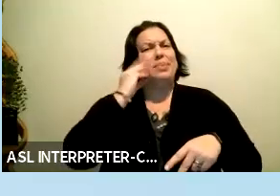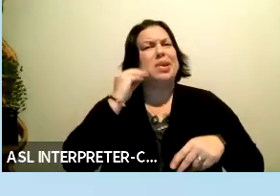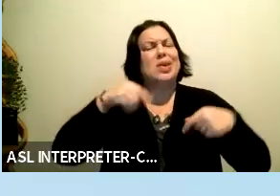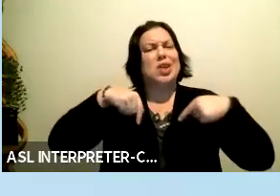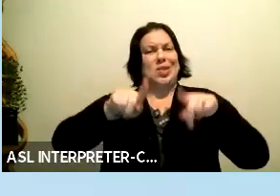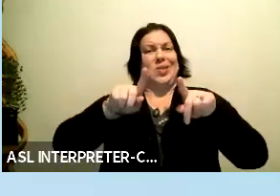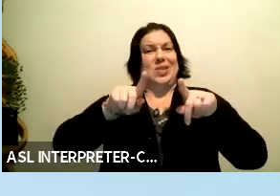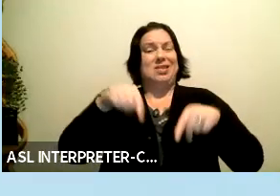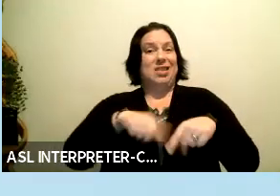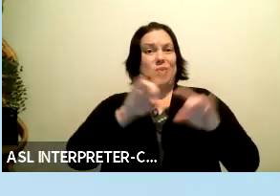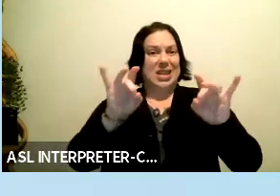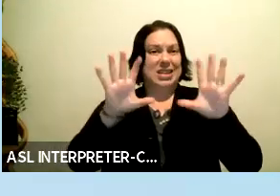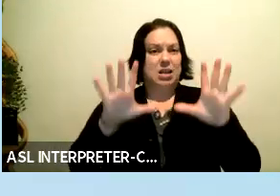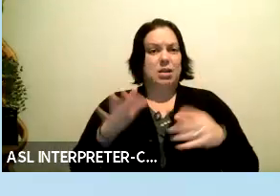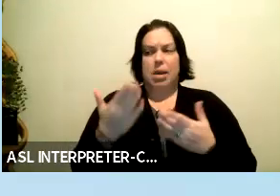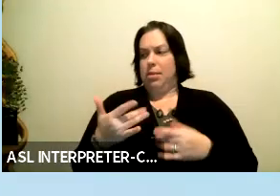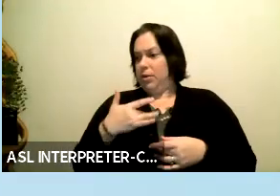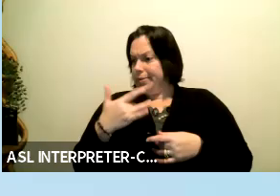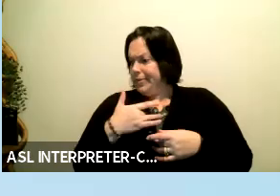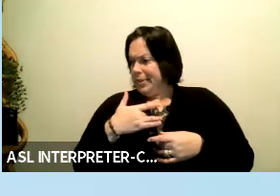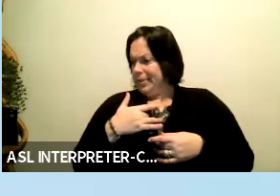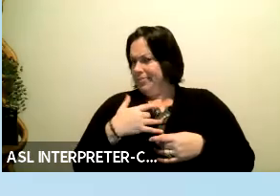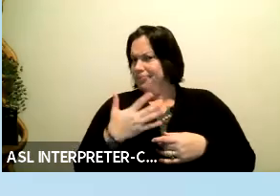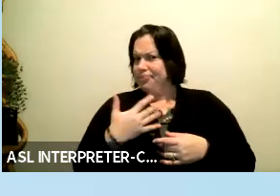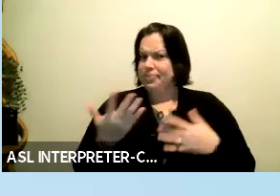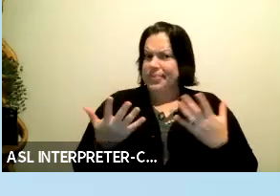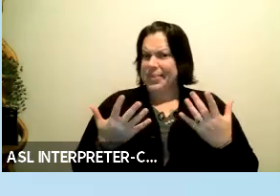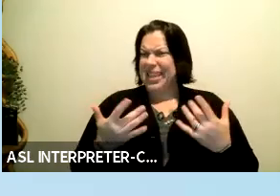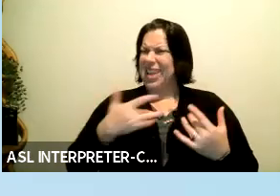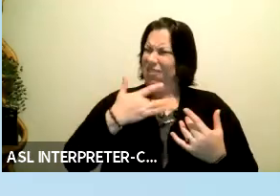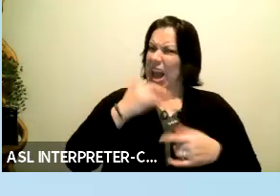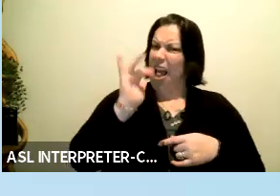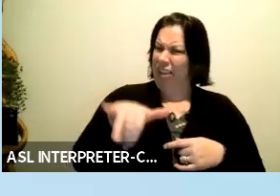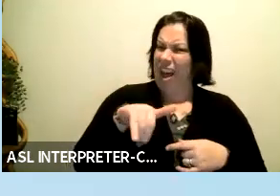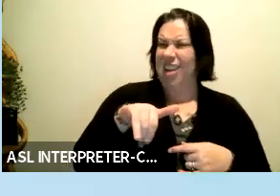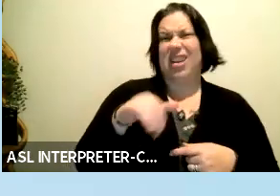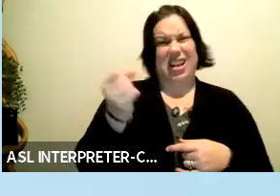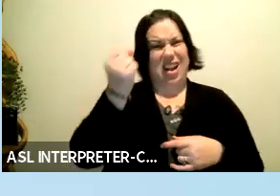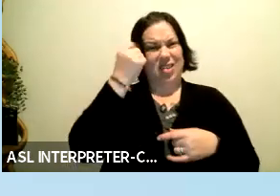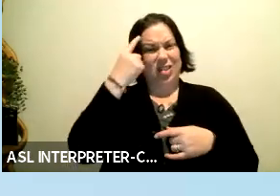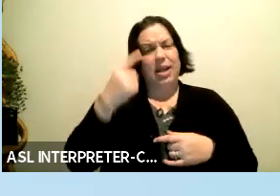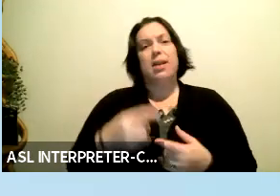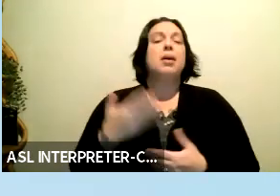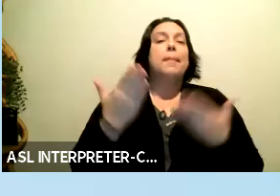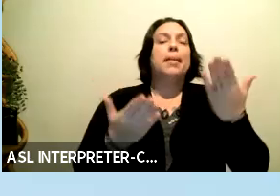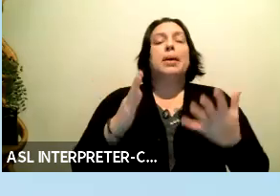and you may be whispering to yourself... hey, I'm feeling that. You may be experiencing exhaustion,